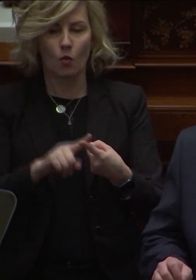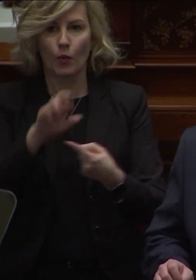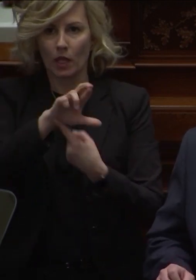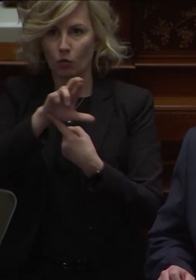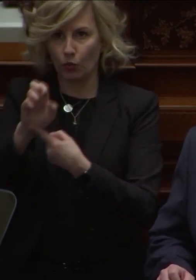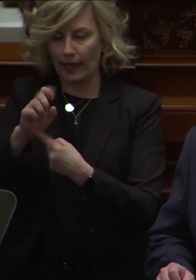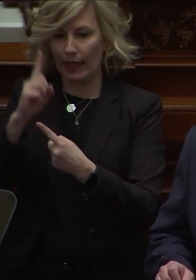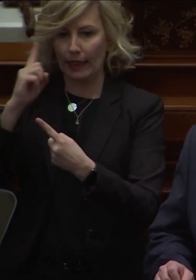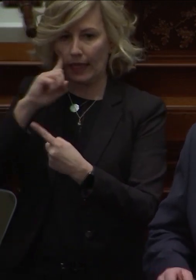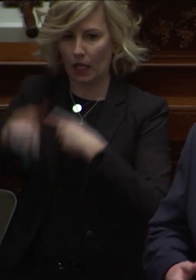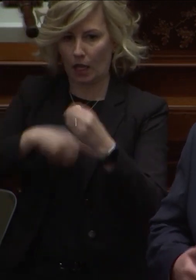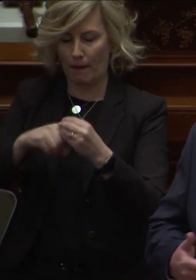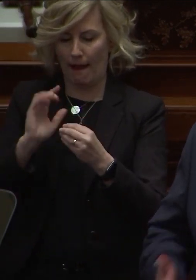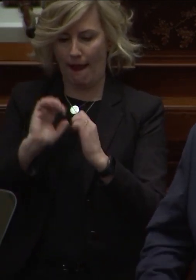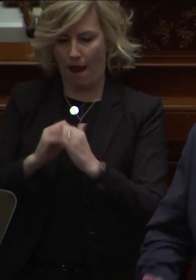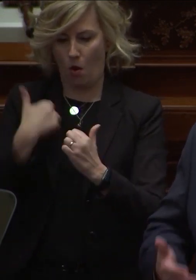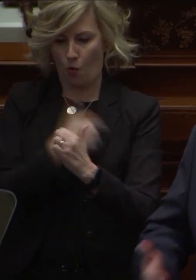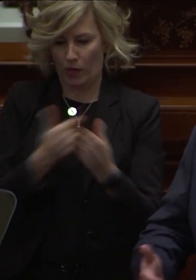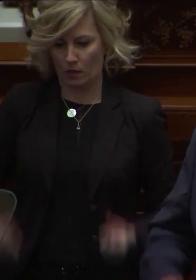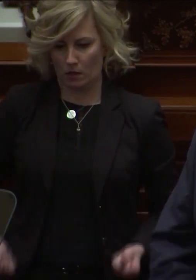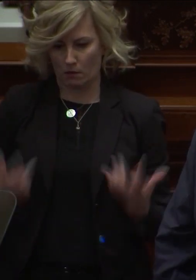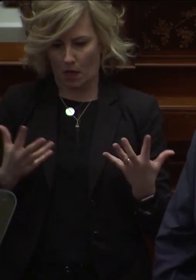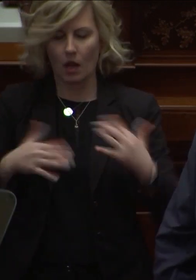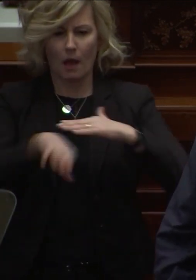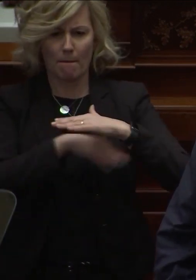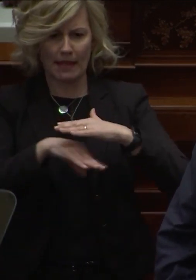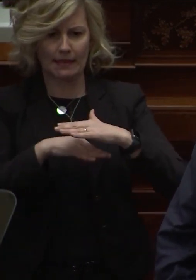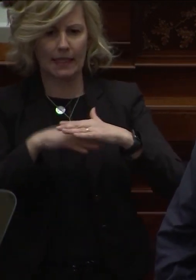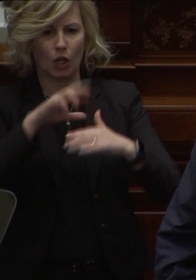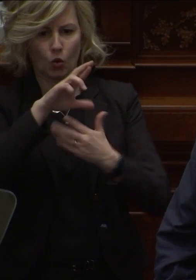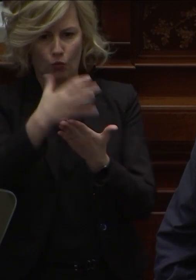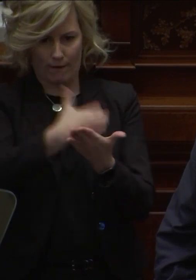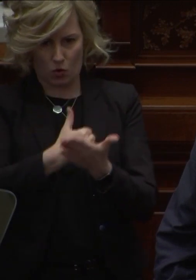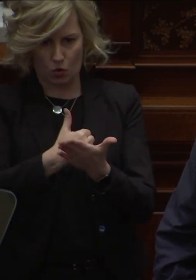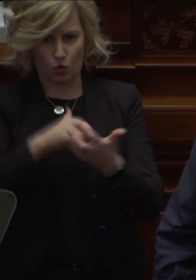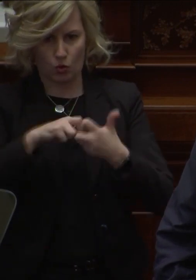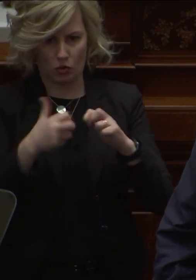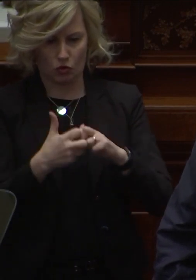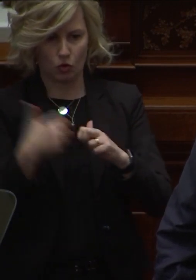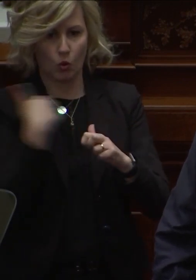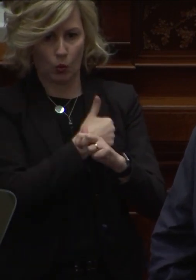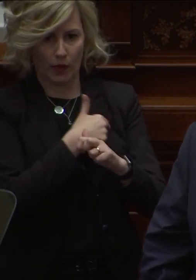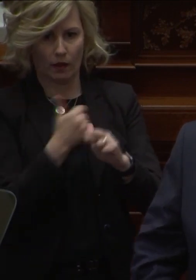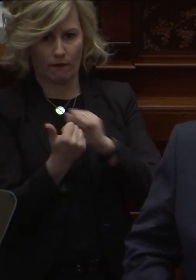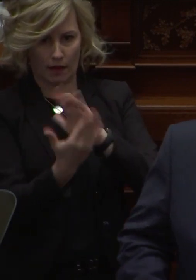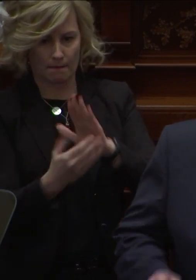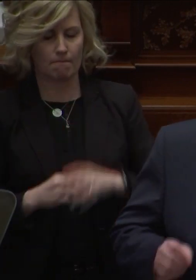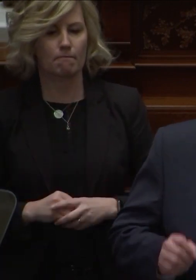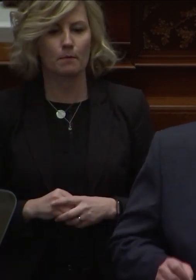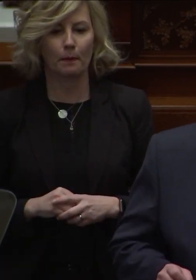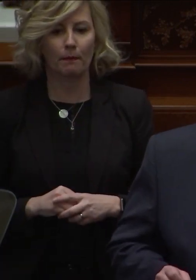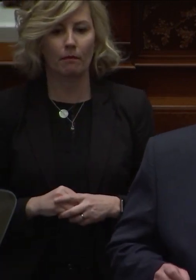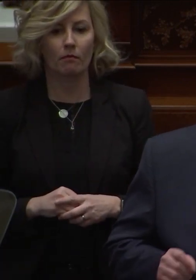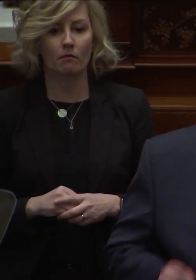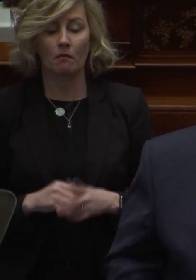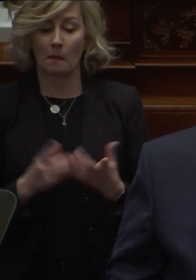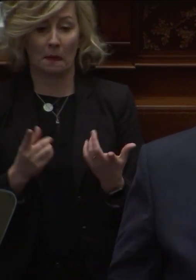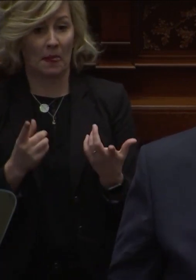AND IT WON'T BE SOLVED UNTIL WE RETHINK OUR SPENDING PRIORITIES AND SOME BASIC REVENUE ISSUES